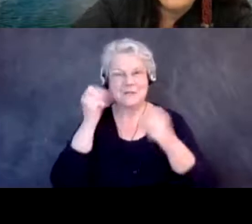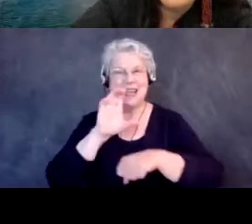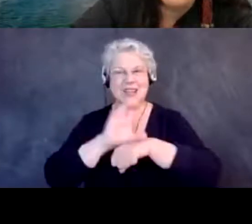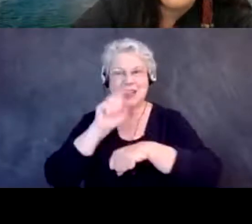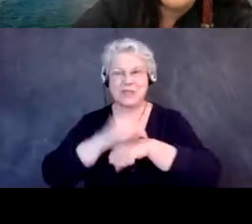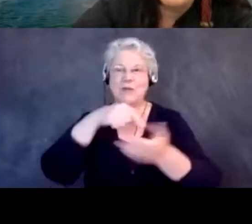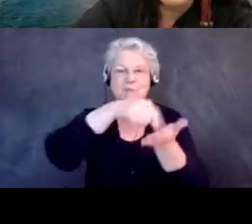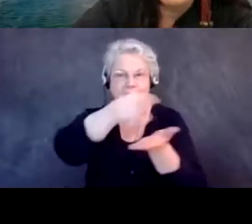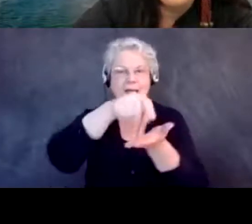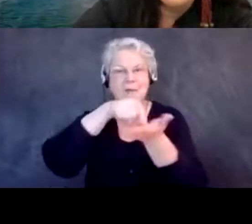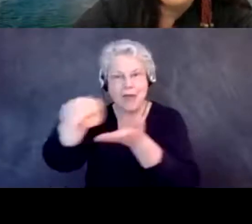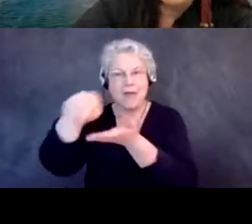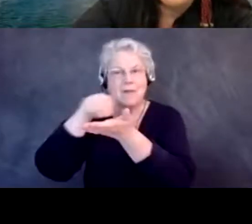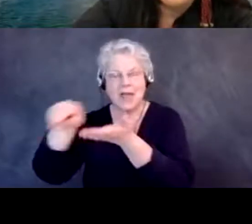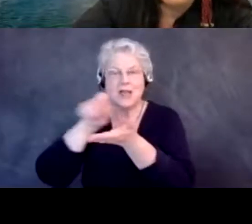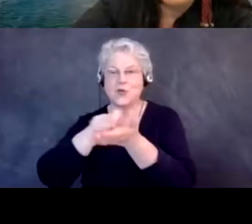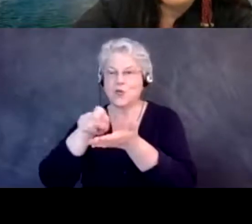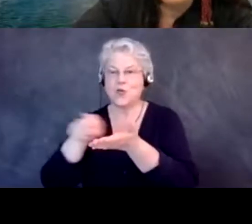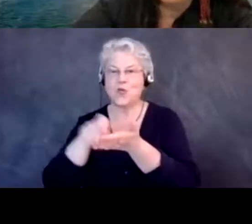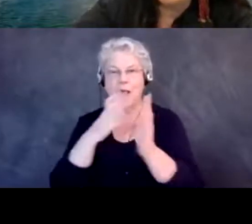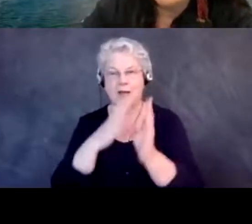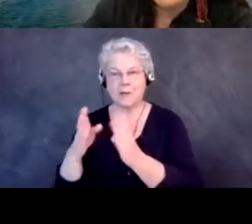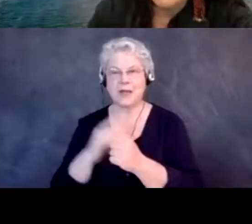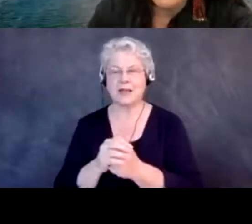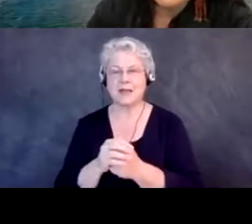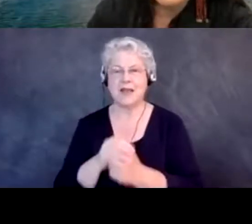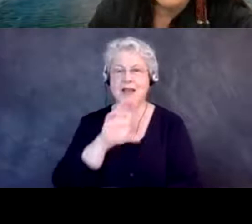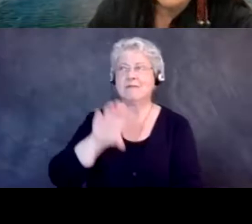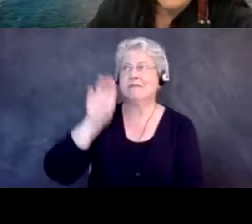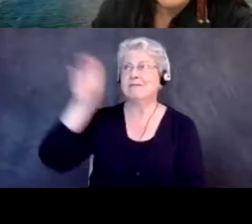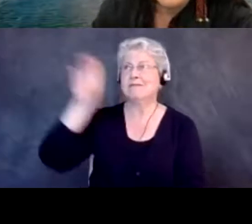to write these plans. We have plans that sit on shelves that are not necessarily used or accessed.